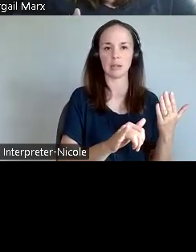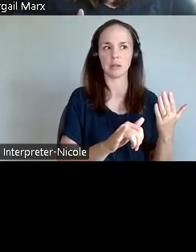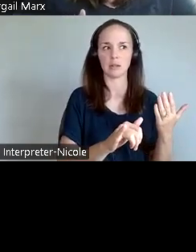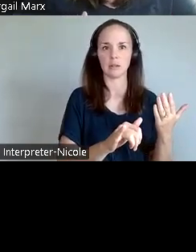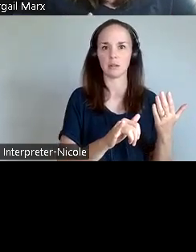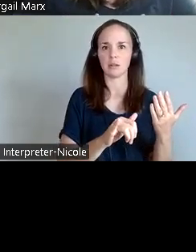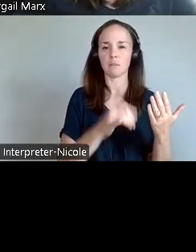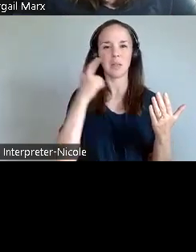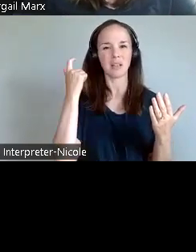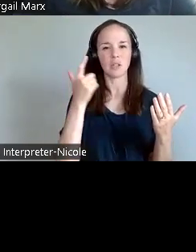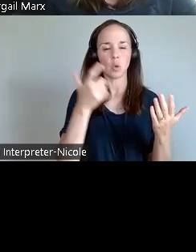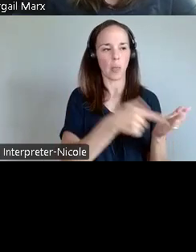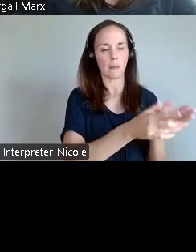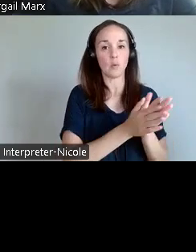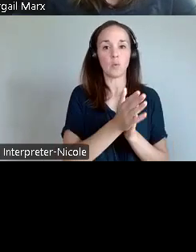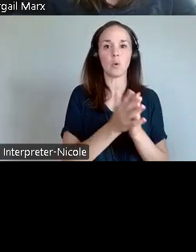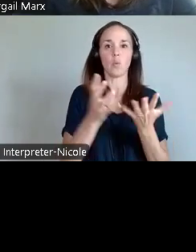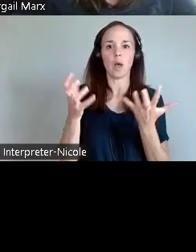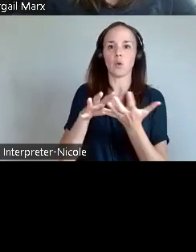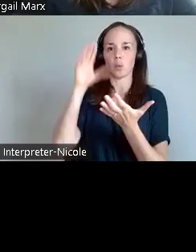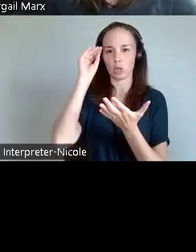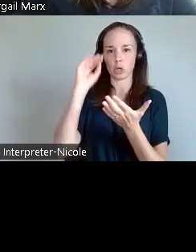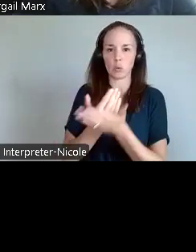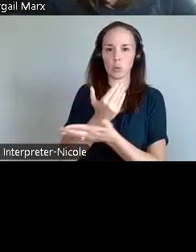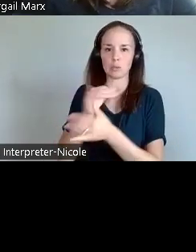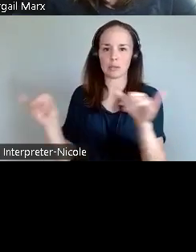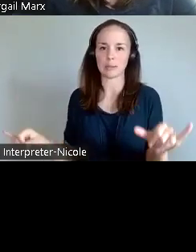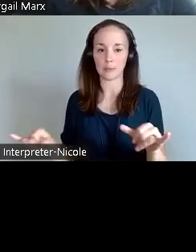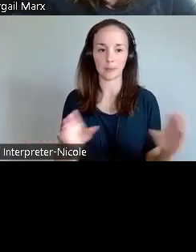in order for them to want to use it. And then we move into the trials phase,